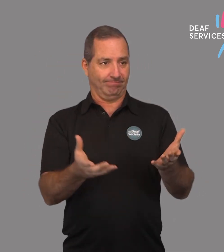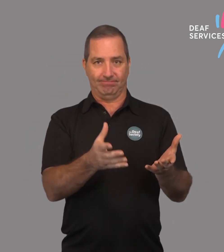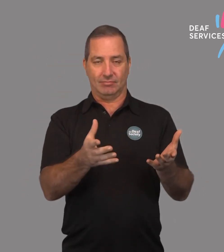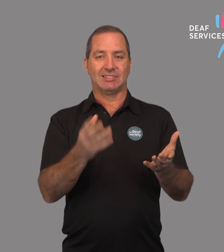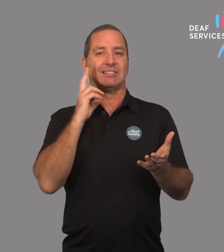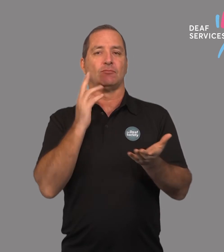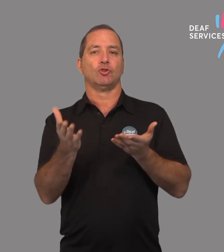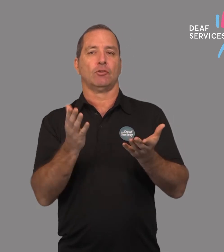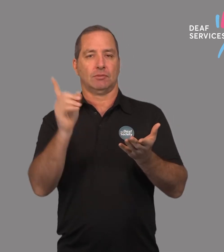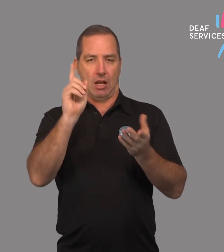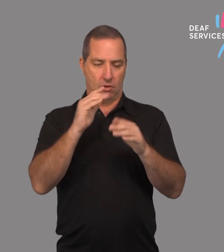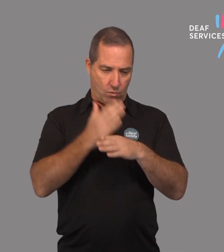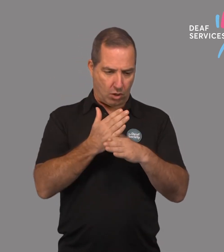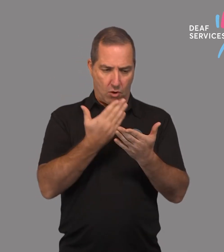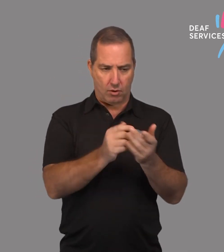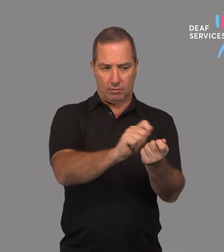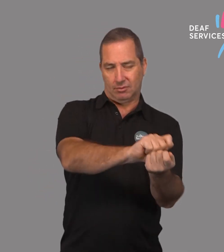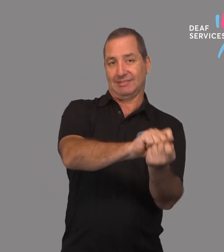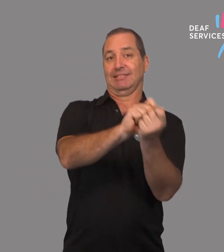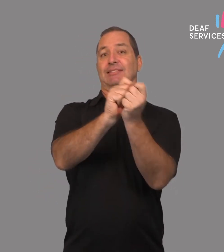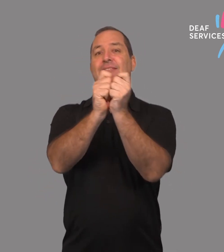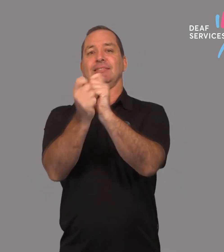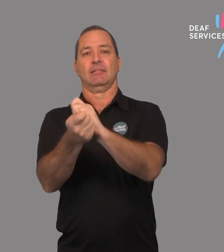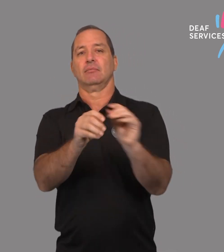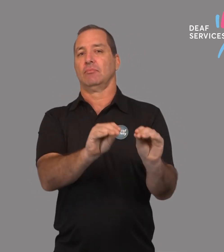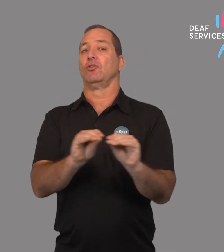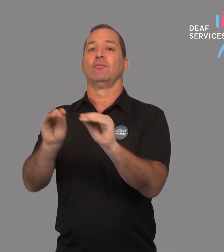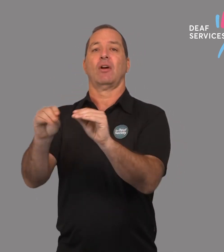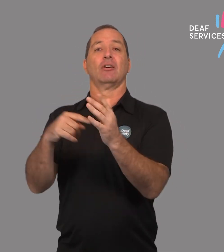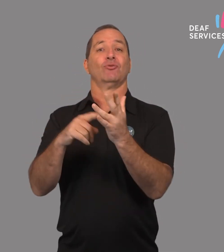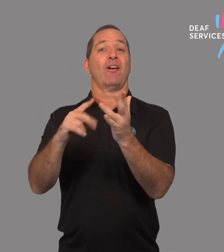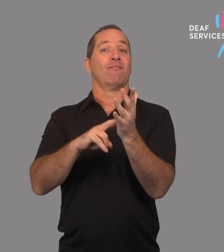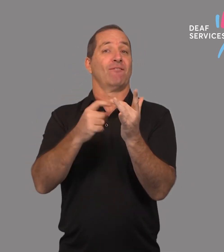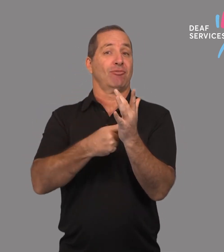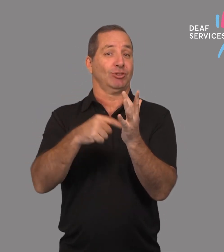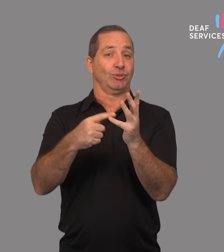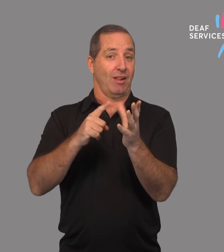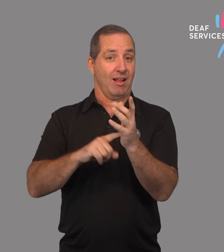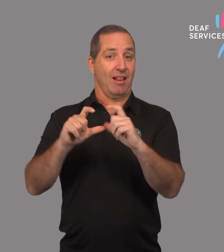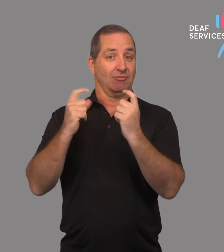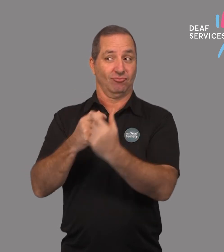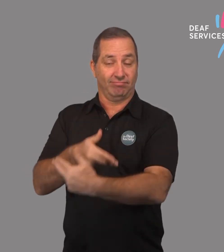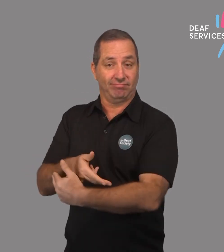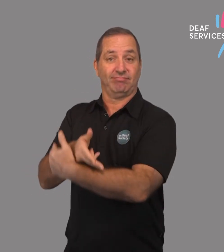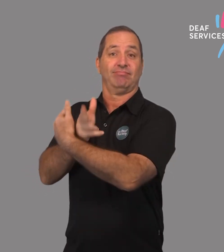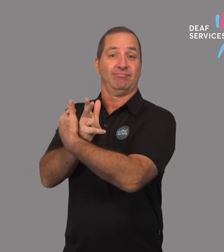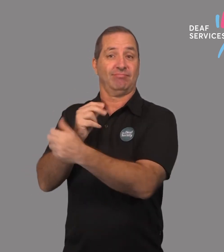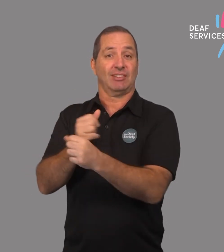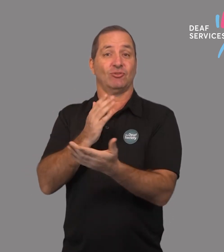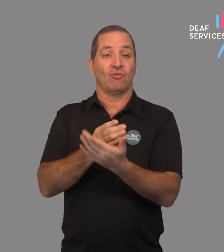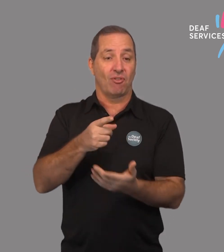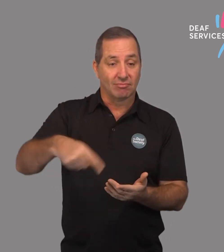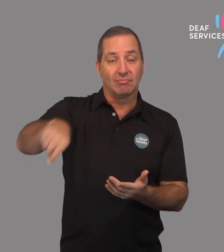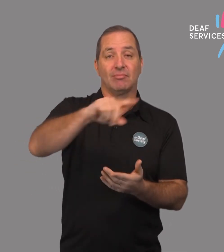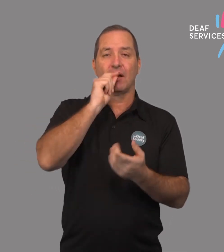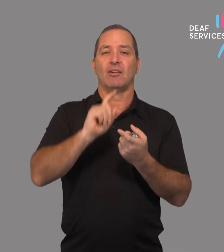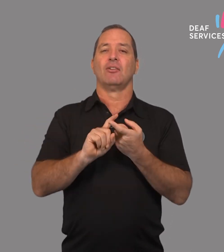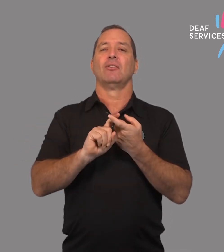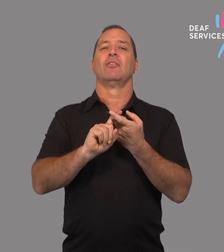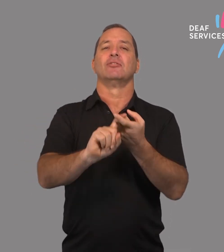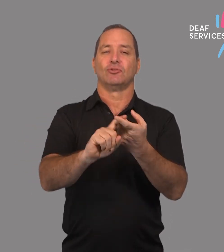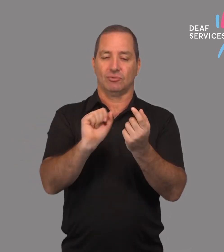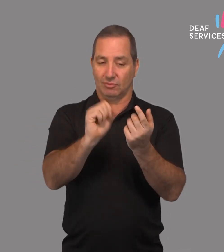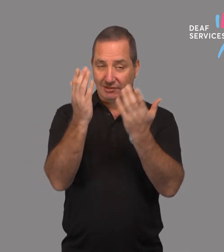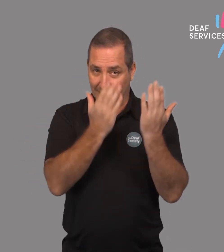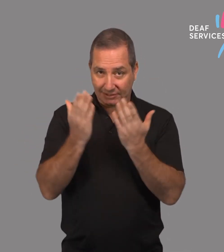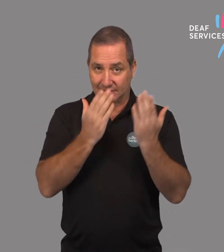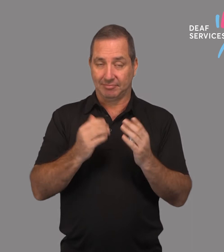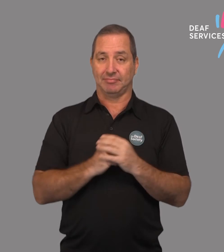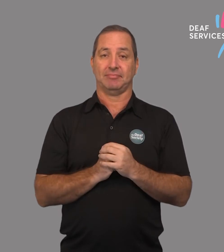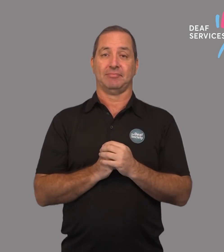we are working to transition you over to our virtual classrooms to ensure you can continue your study.